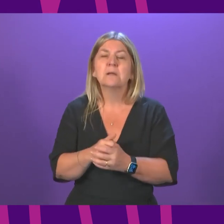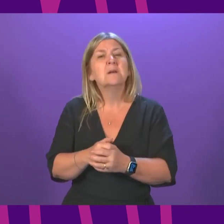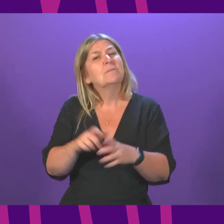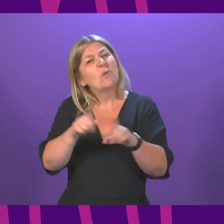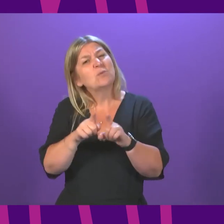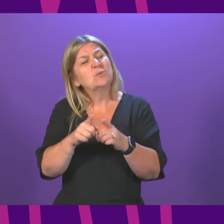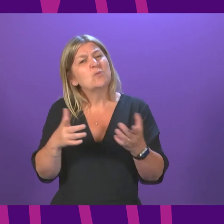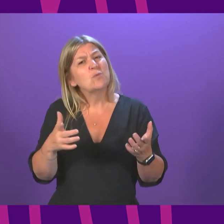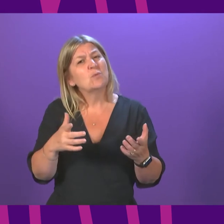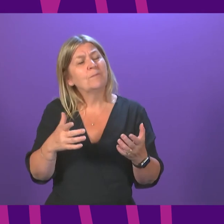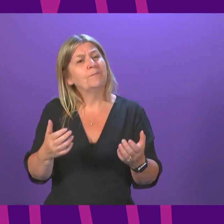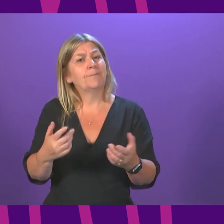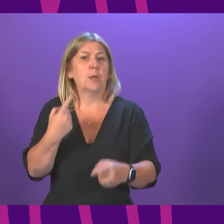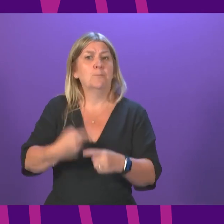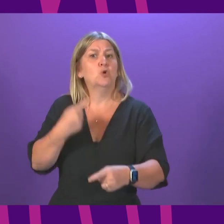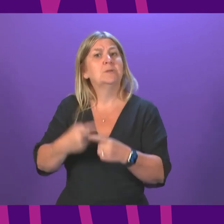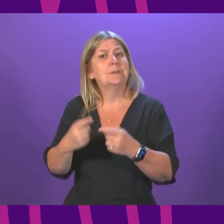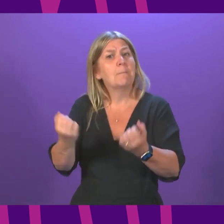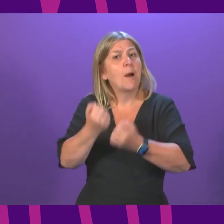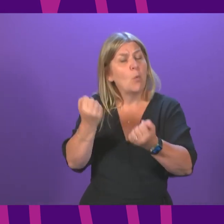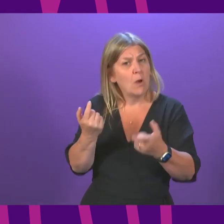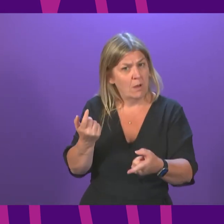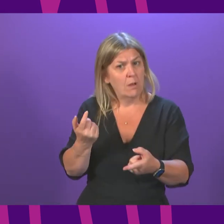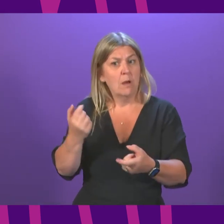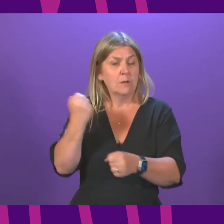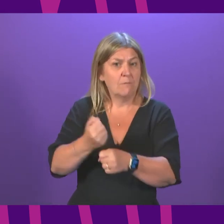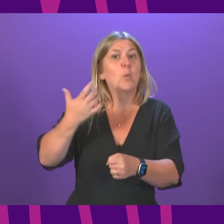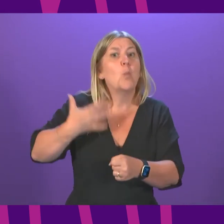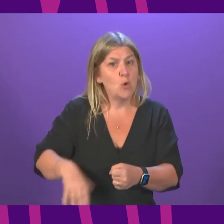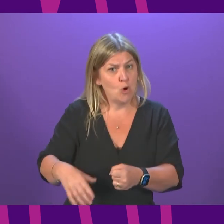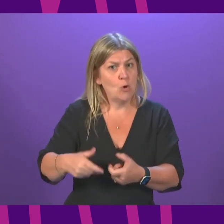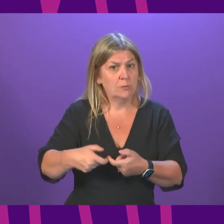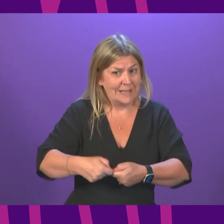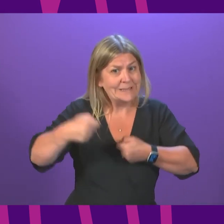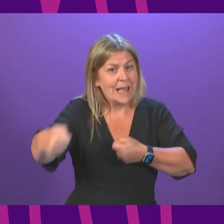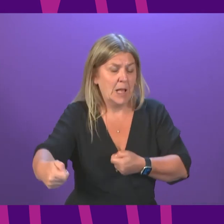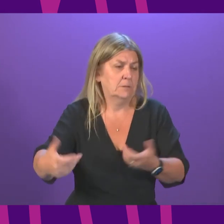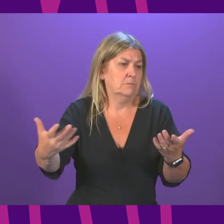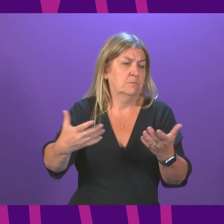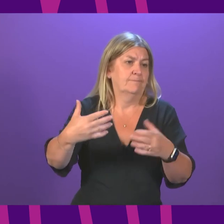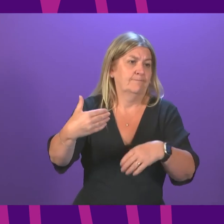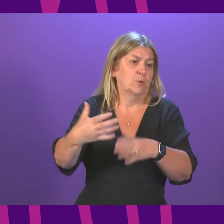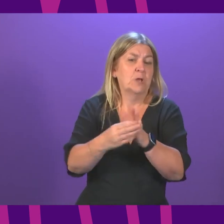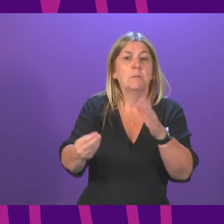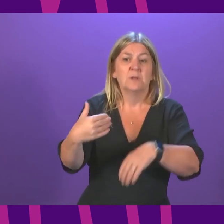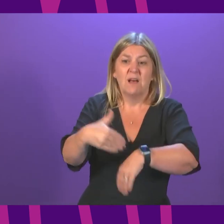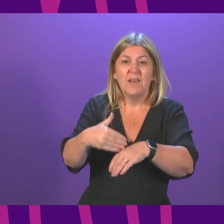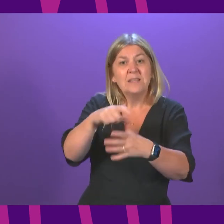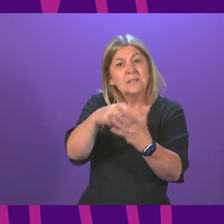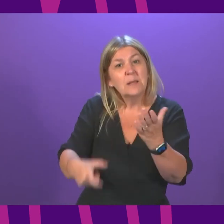amendments that we lodged, and the Government should give the space for that to be considered